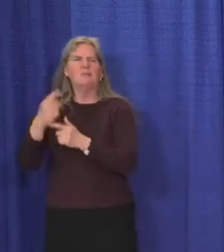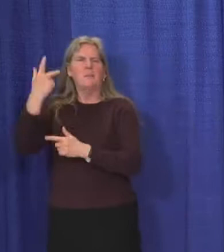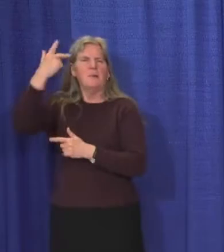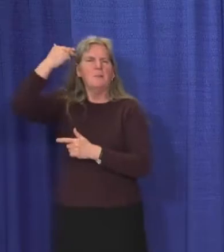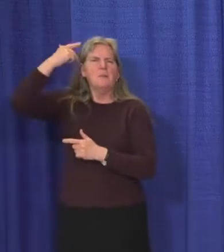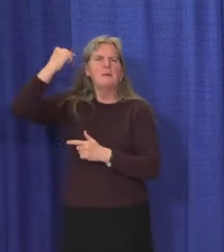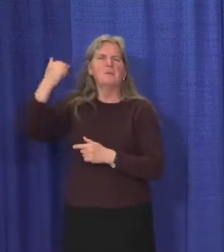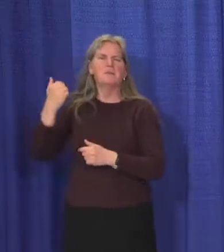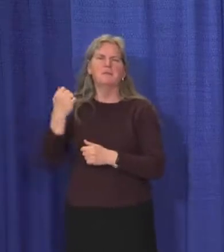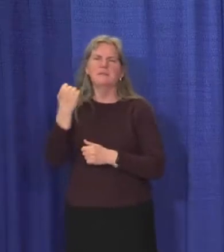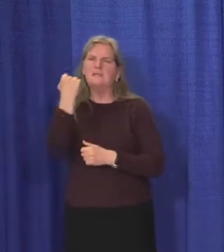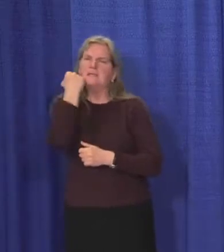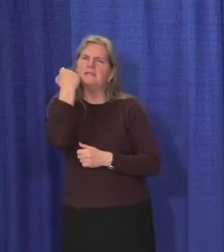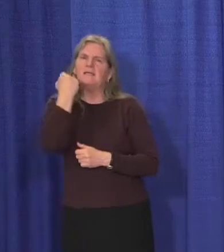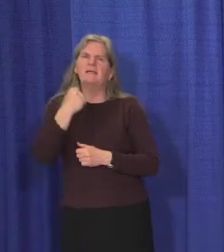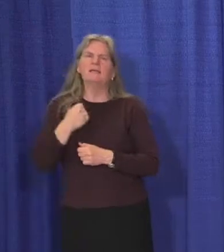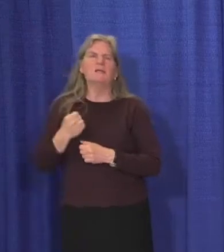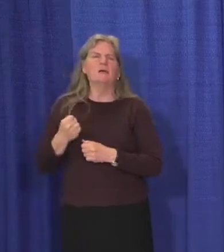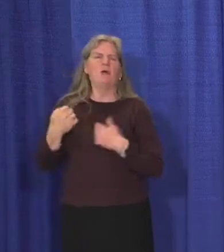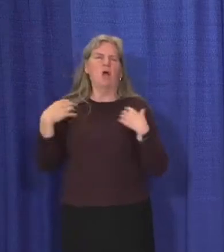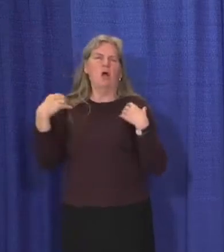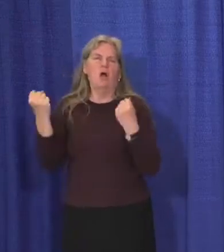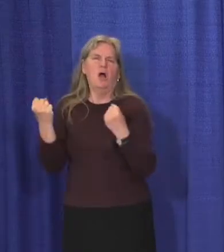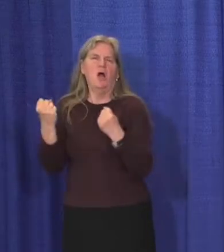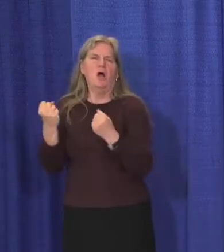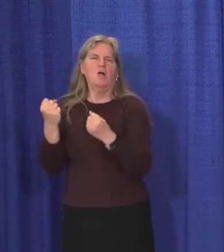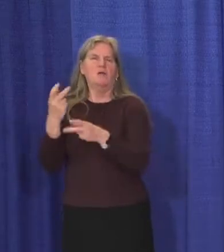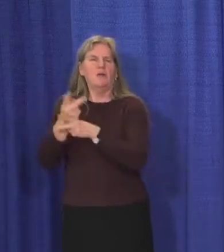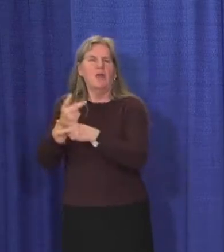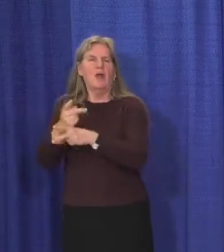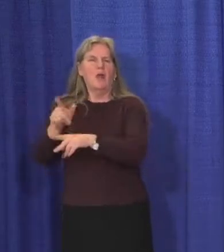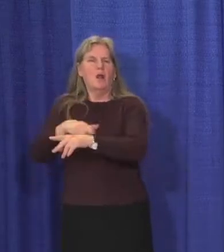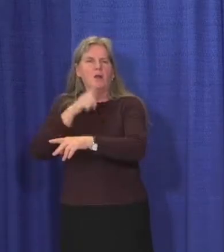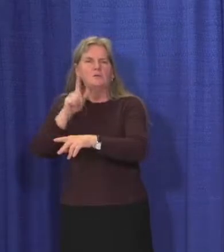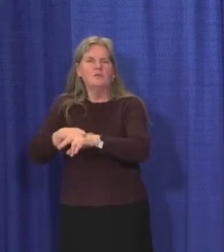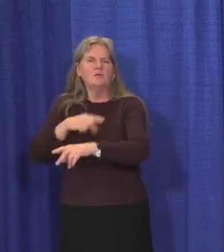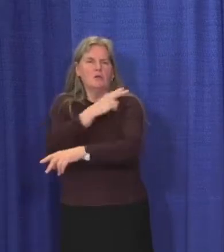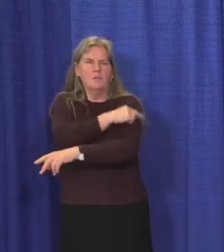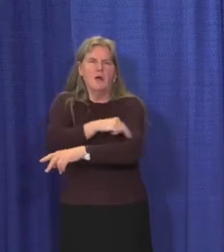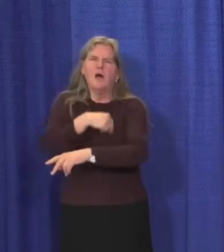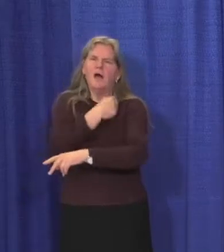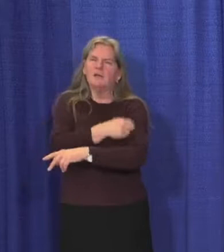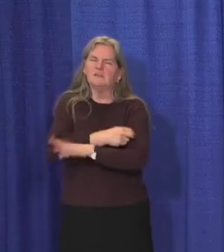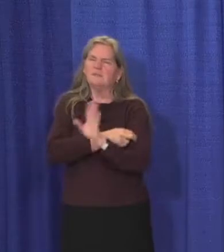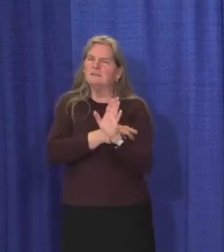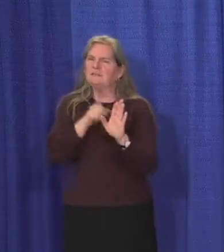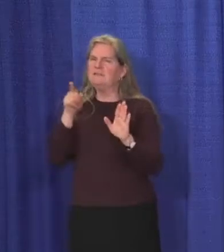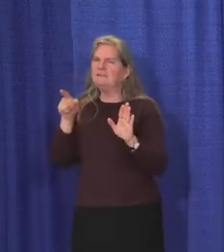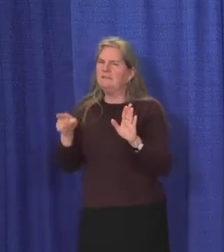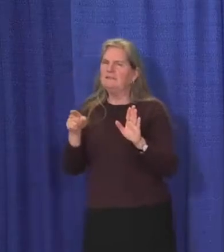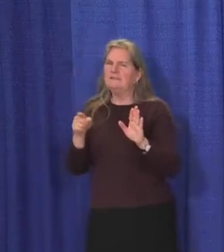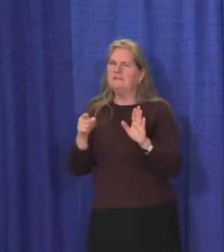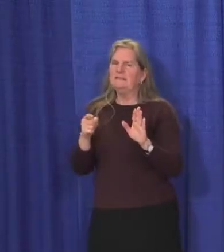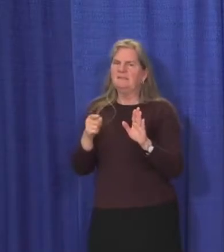care services like salons, dentists, hospitals, long term care facilities will take more